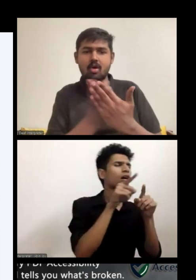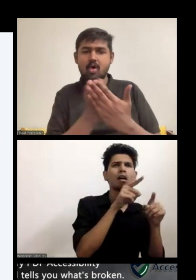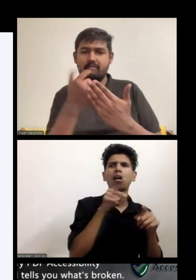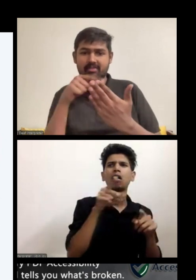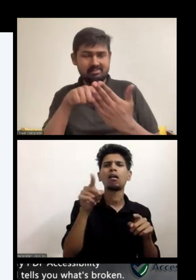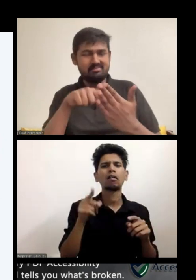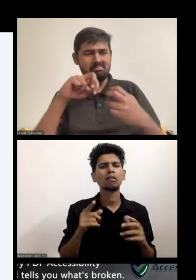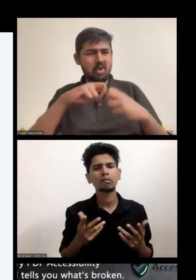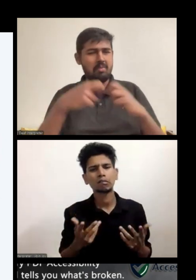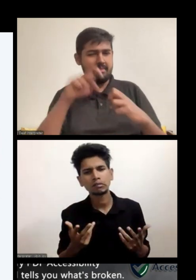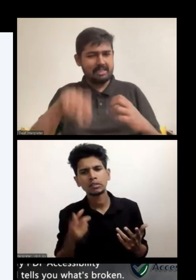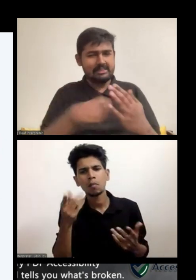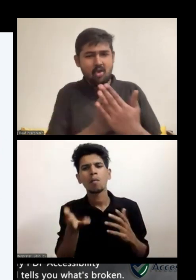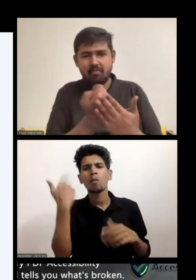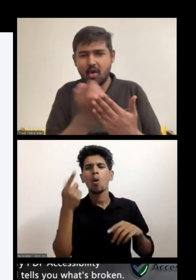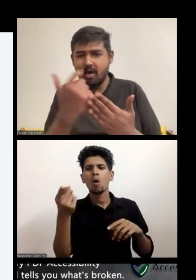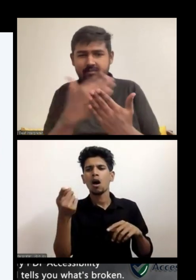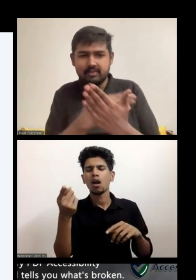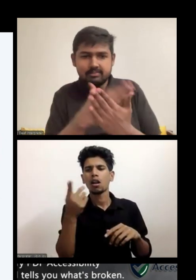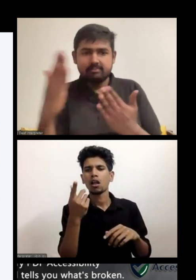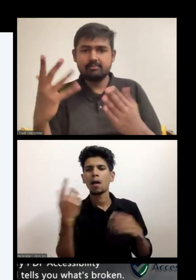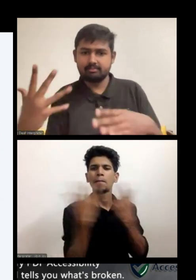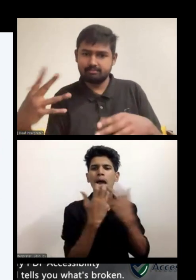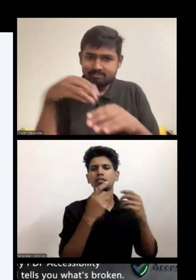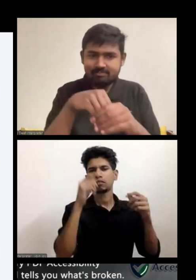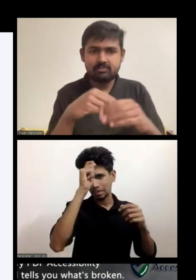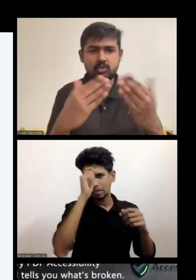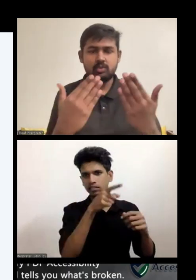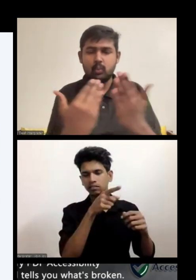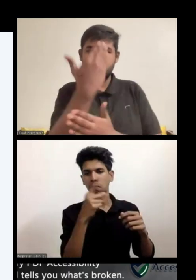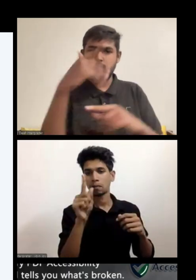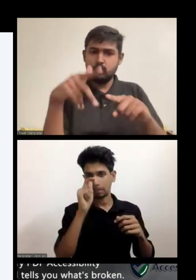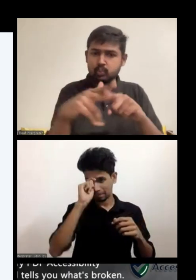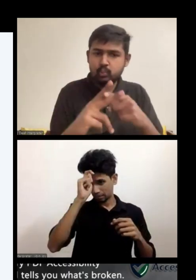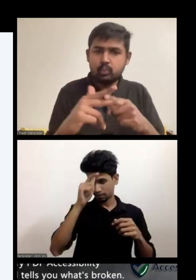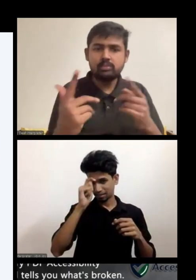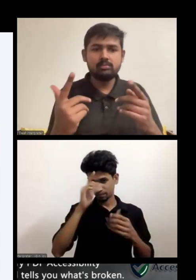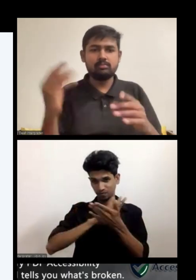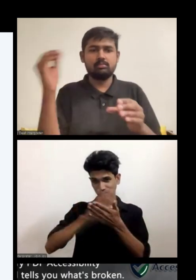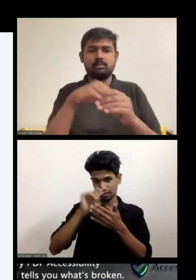But when tested with some multilingual or Indian language PDFs, their performance significantly drops.